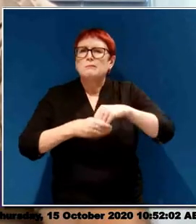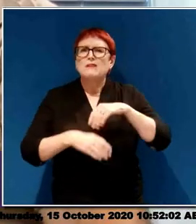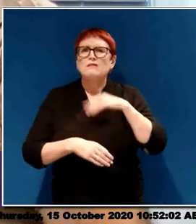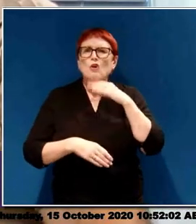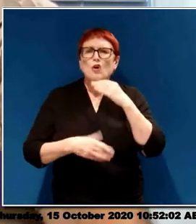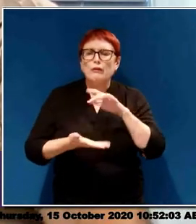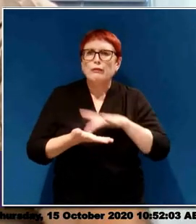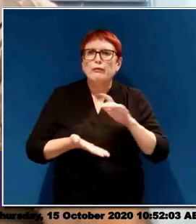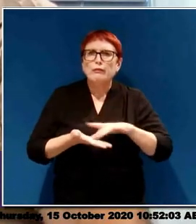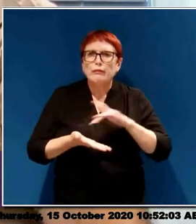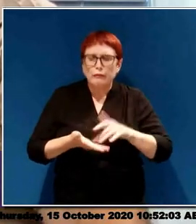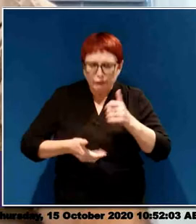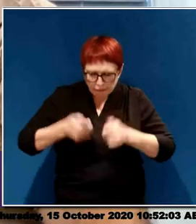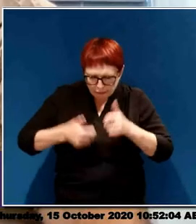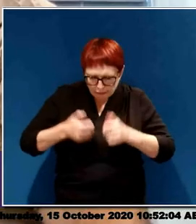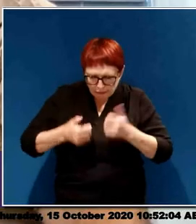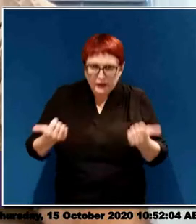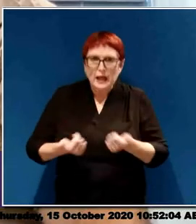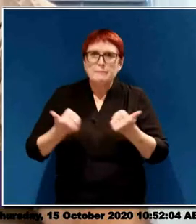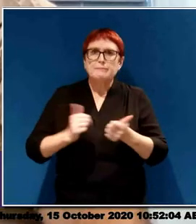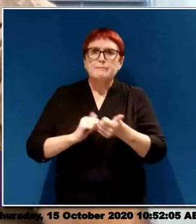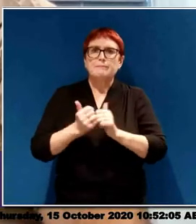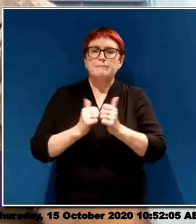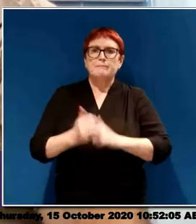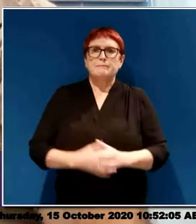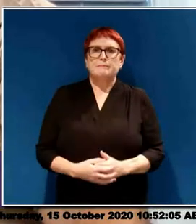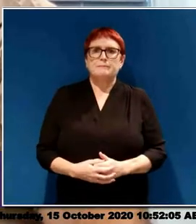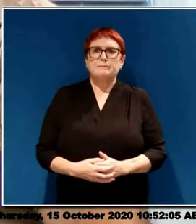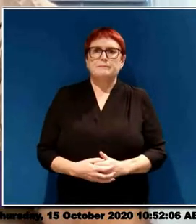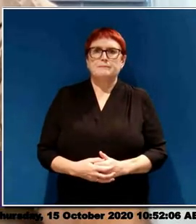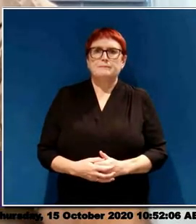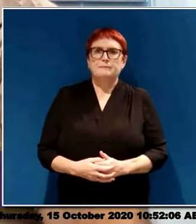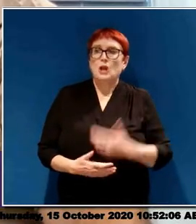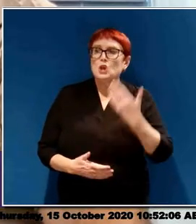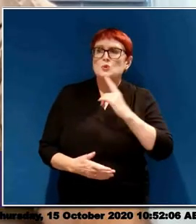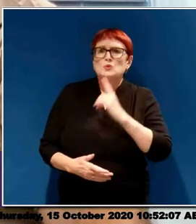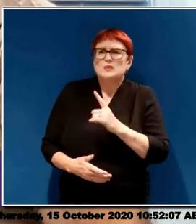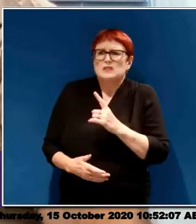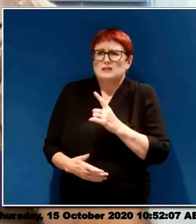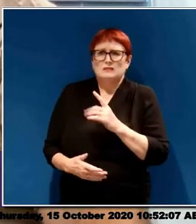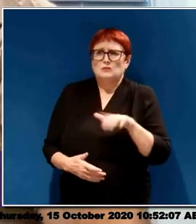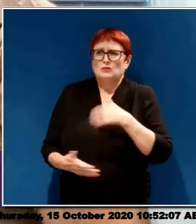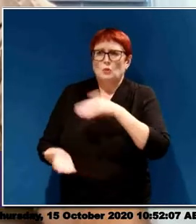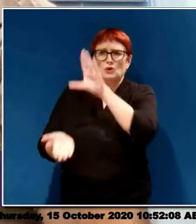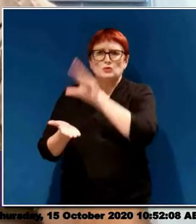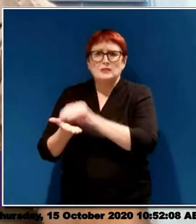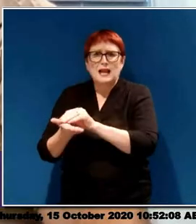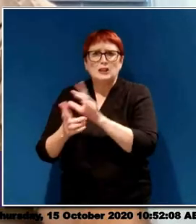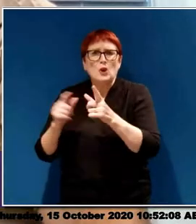They said, "We haven't downloaded any educational apps on it." I said, "Well, wasn't that the whole point of the iPad, to help him learn?"